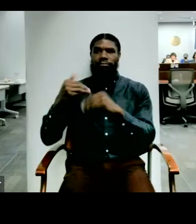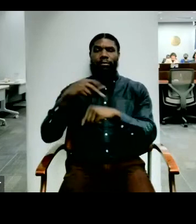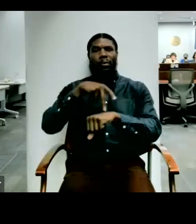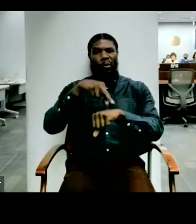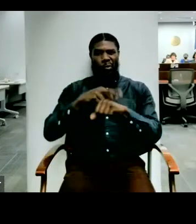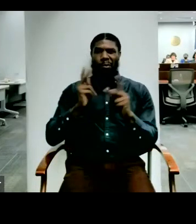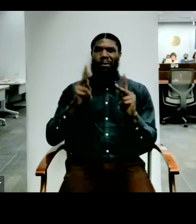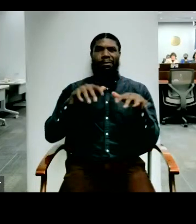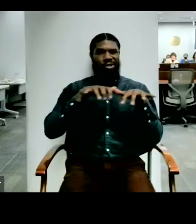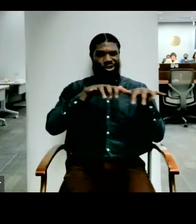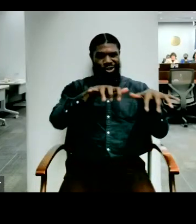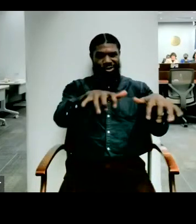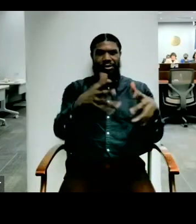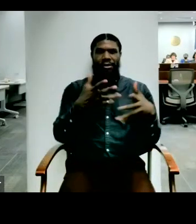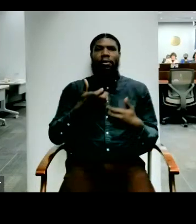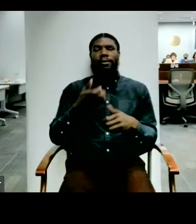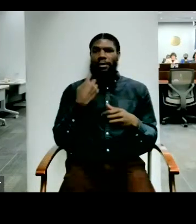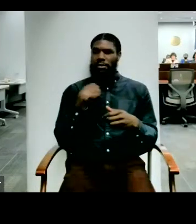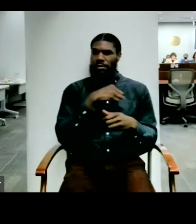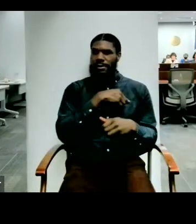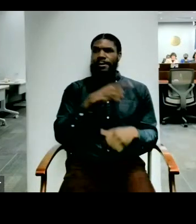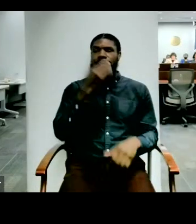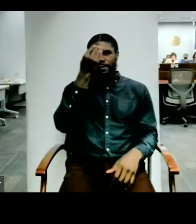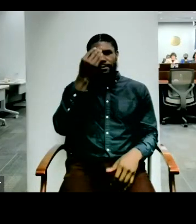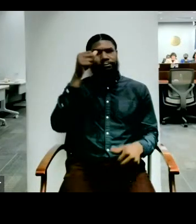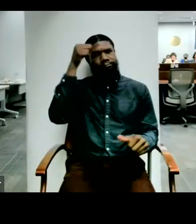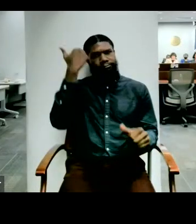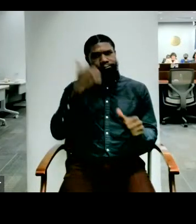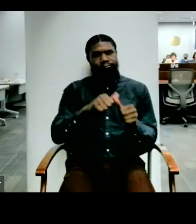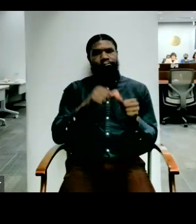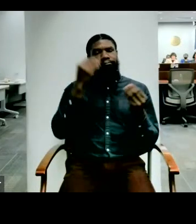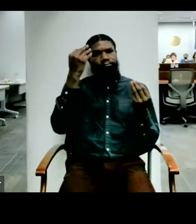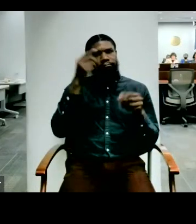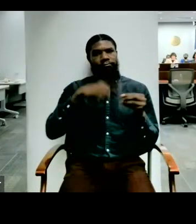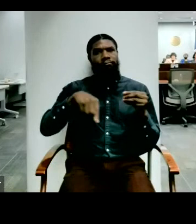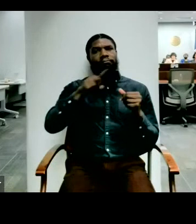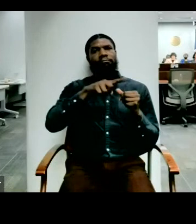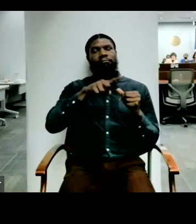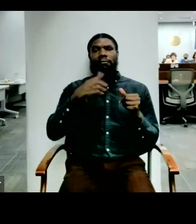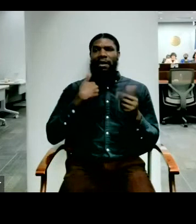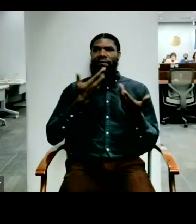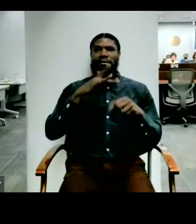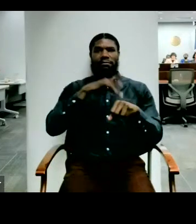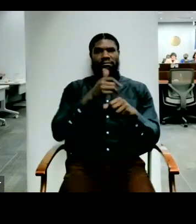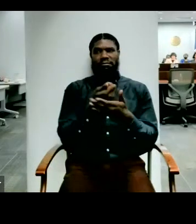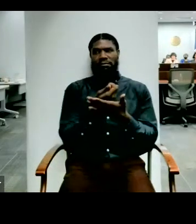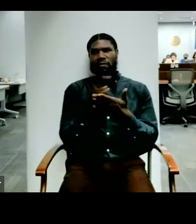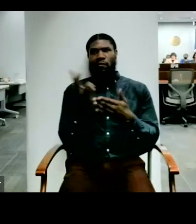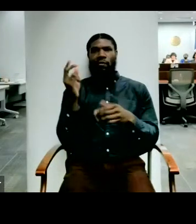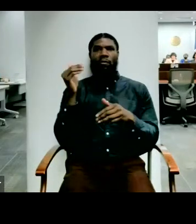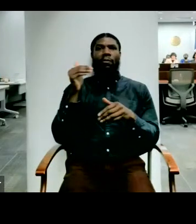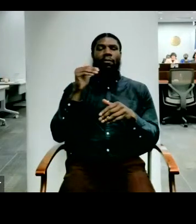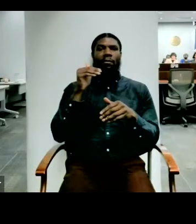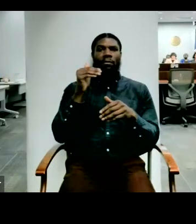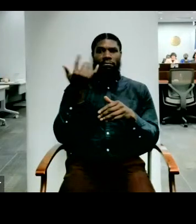A few weeks ago, I was there and visited with the Governor, discussed EEOC and local